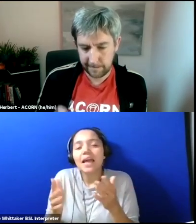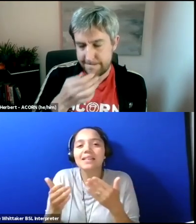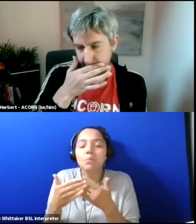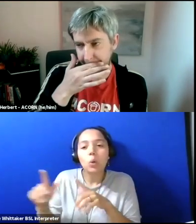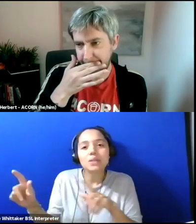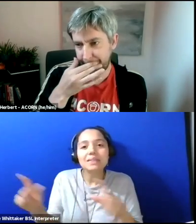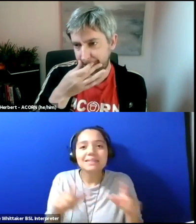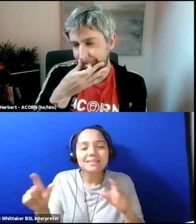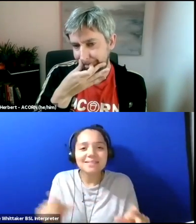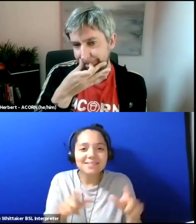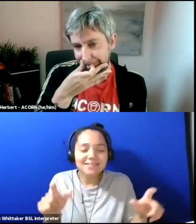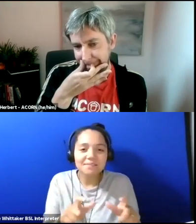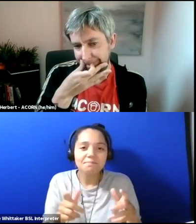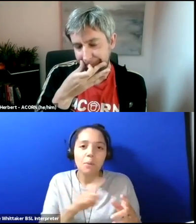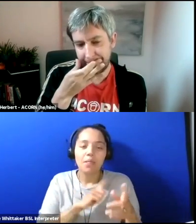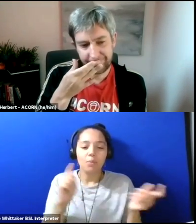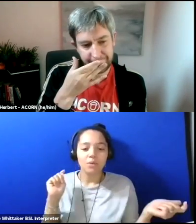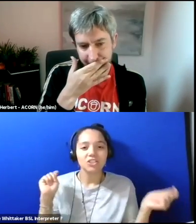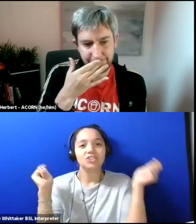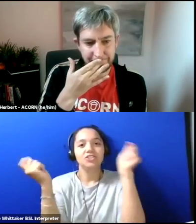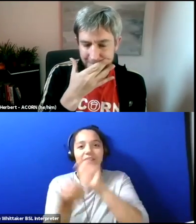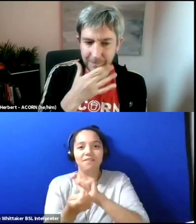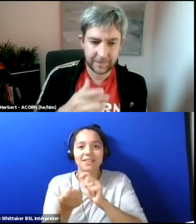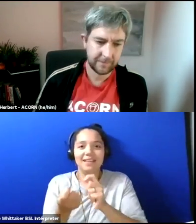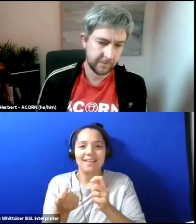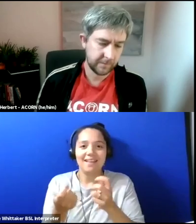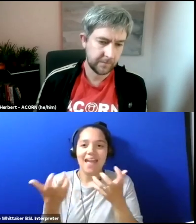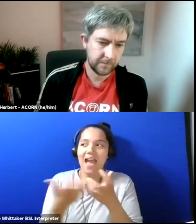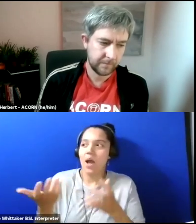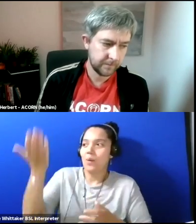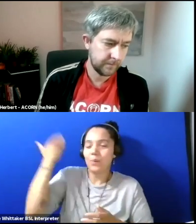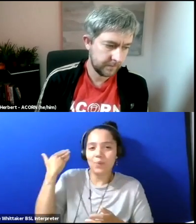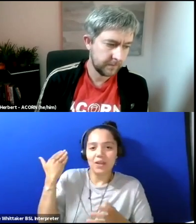because we're shifting all our ways of being where we empower each other.